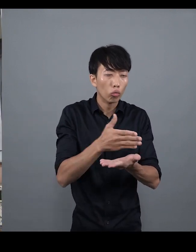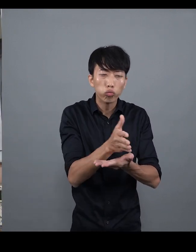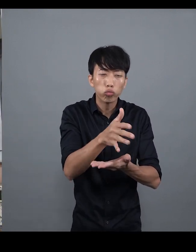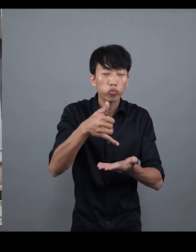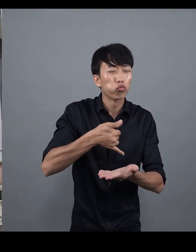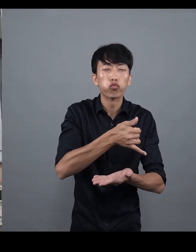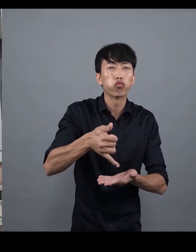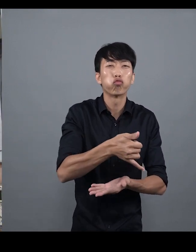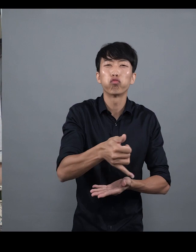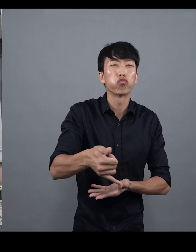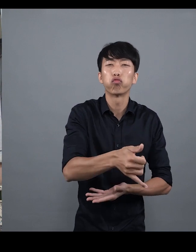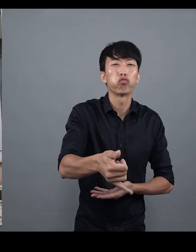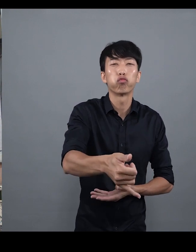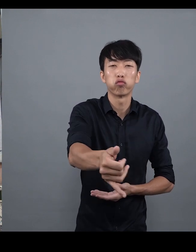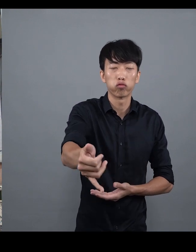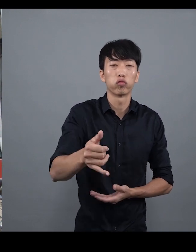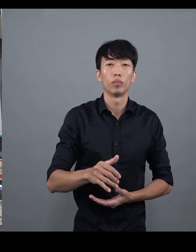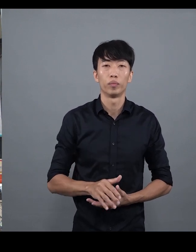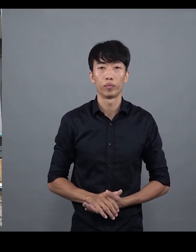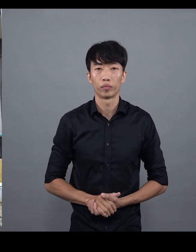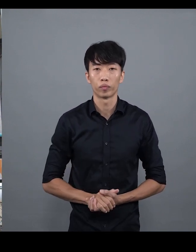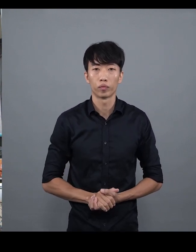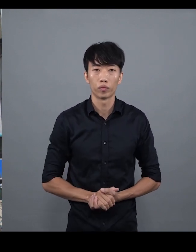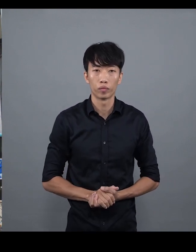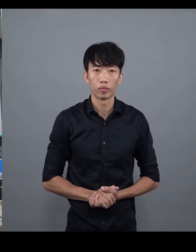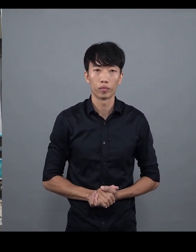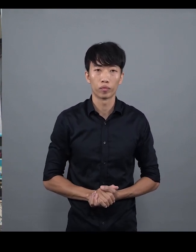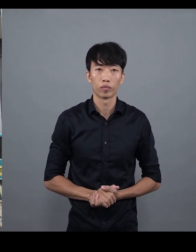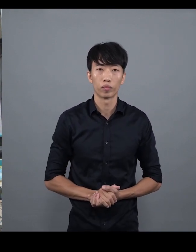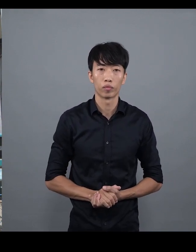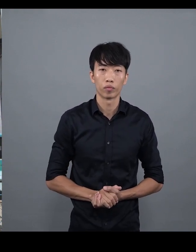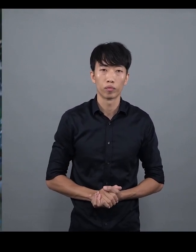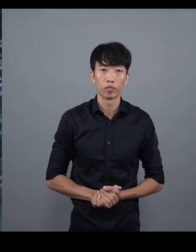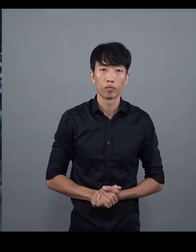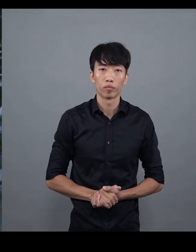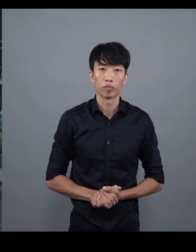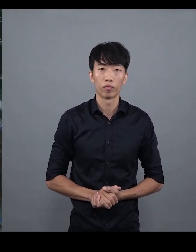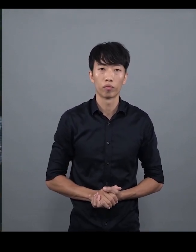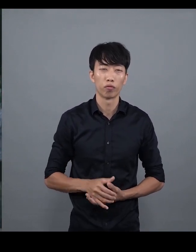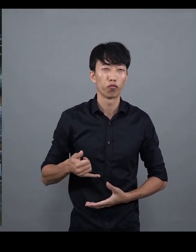Every day I choose a grid on the map and wander around